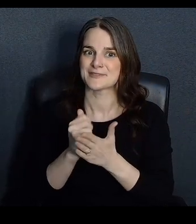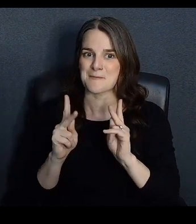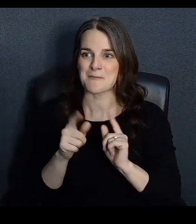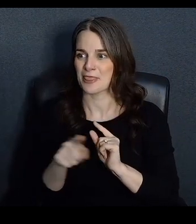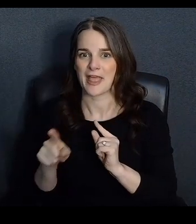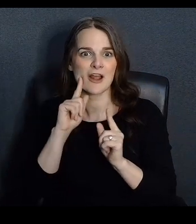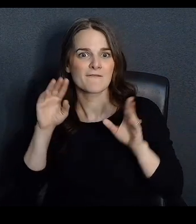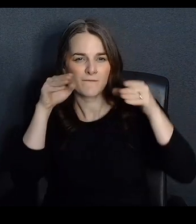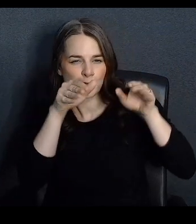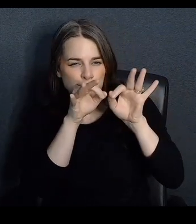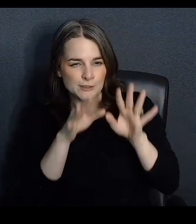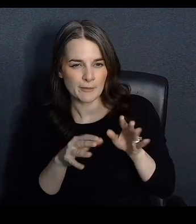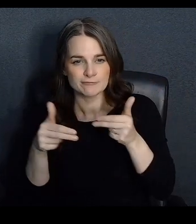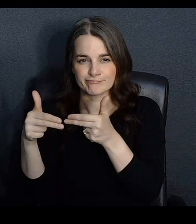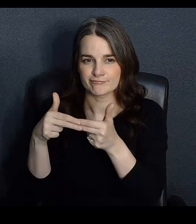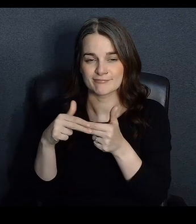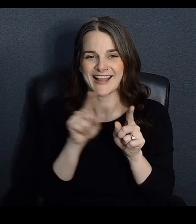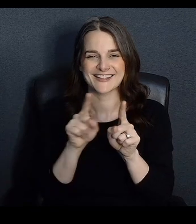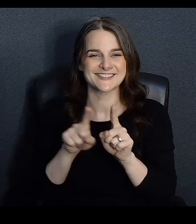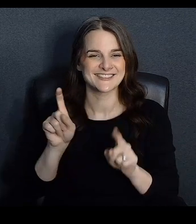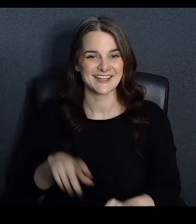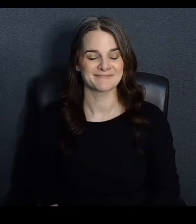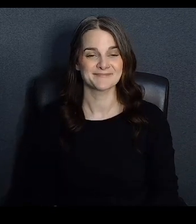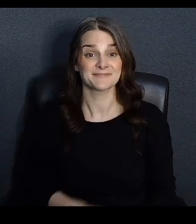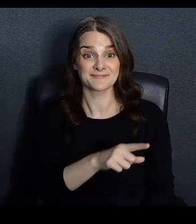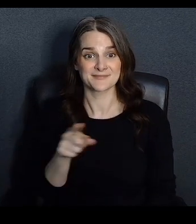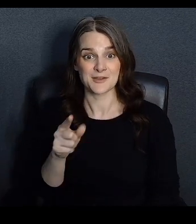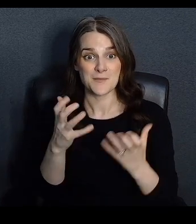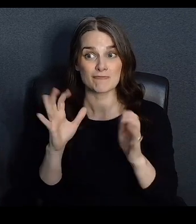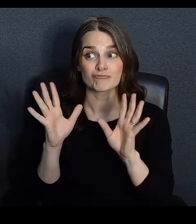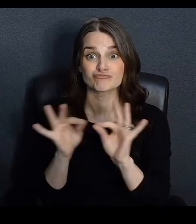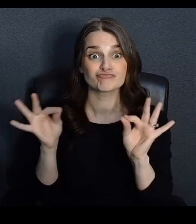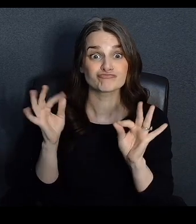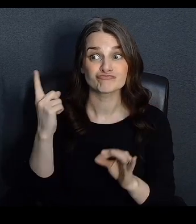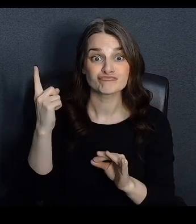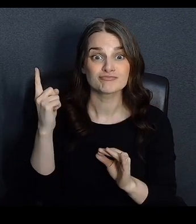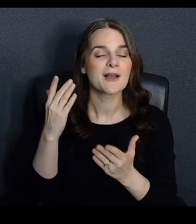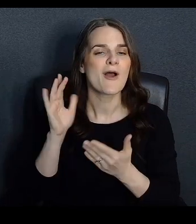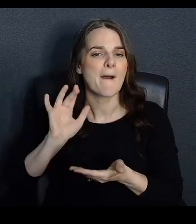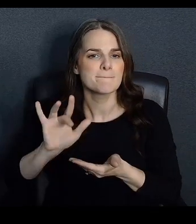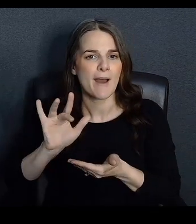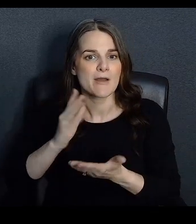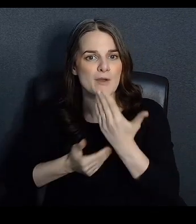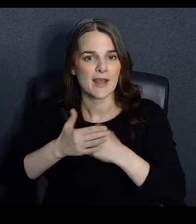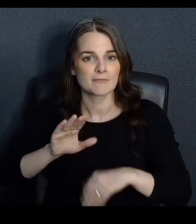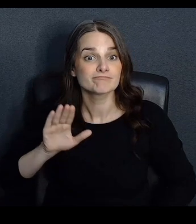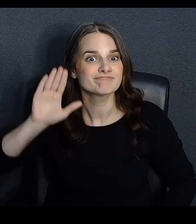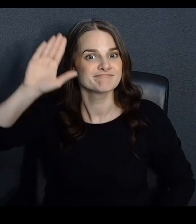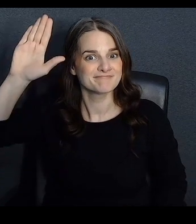Do feel free to utilize the Raise Hand button if you have something you want to say, or to put any questions and comments in the chat box.